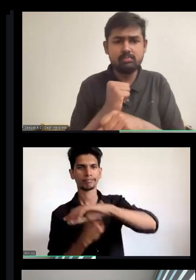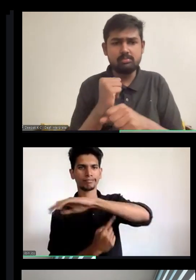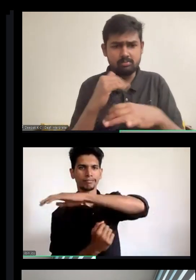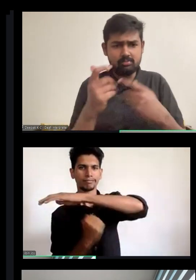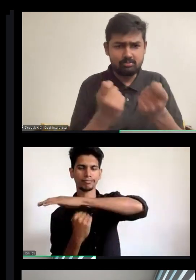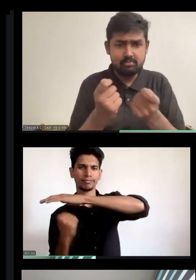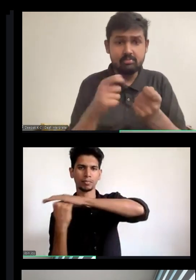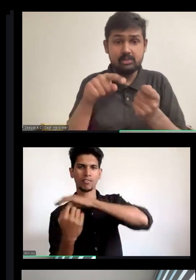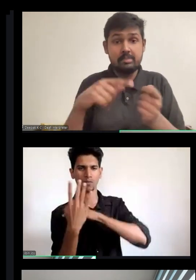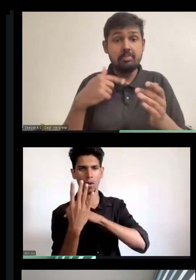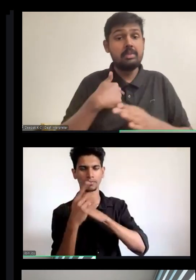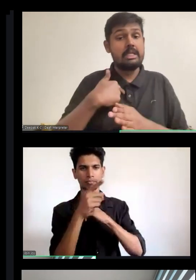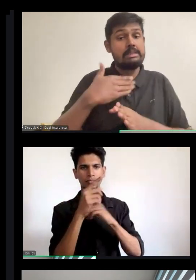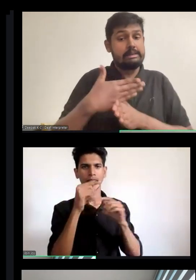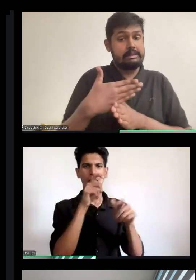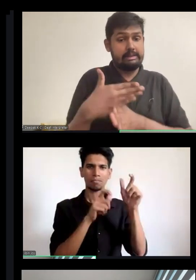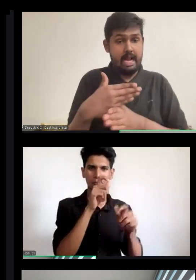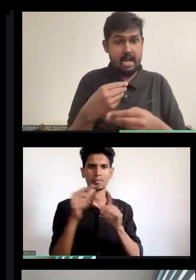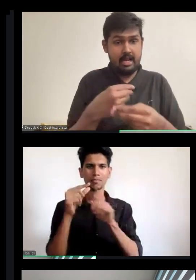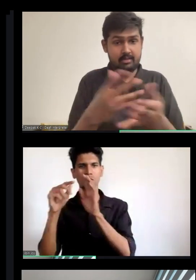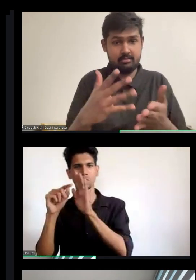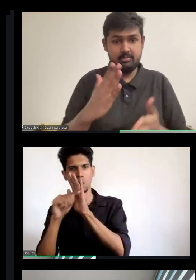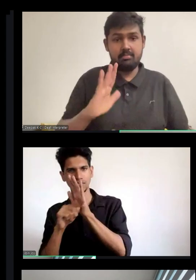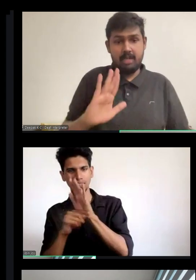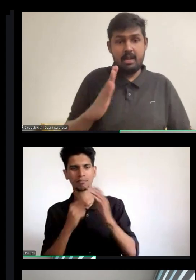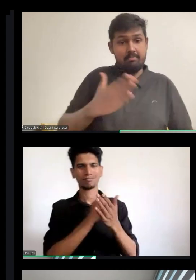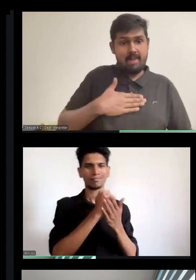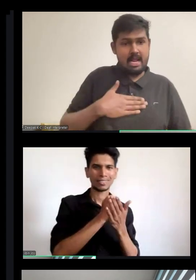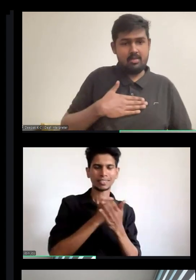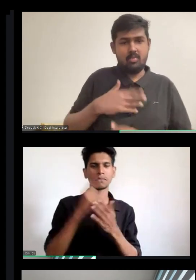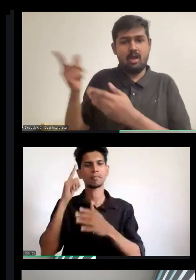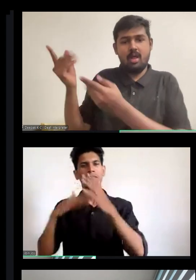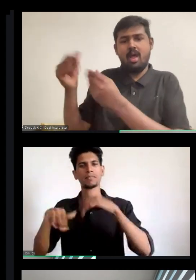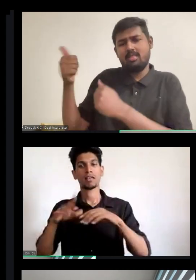If any of you is interested to know more, I have added a link to Dr. Angela's LinkedIn profile.